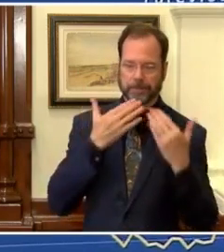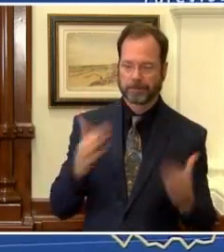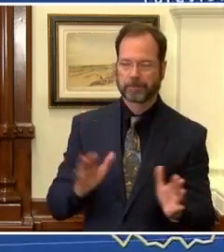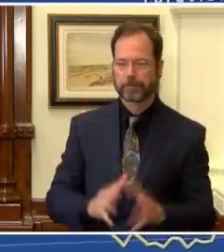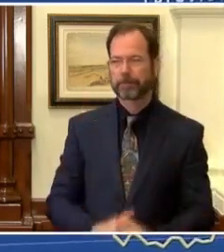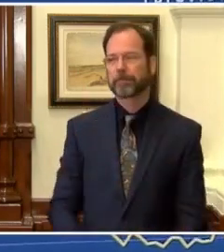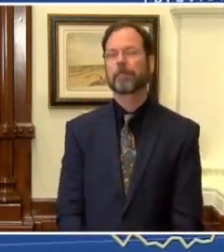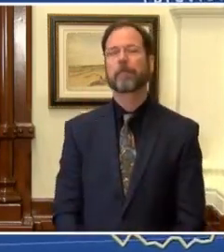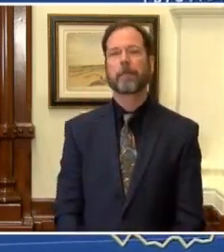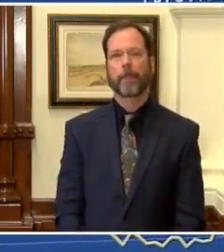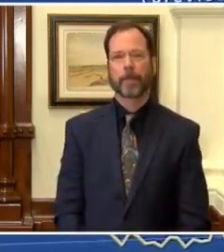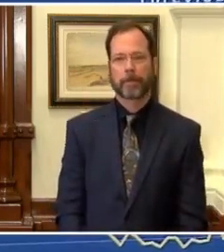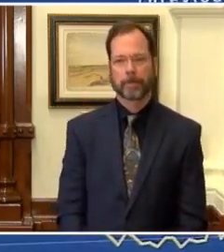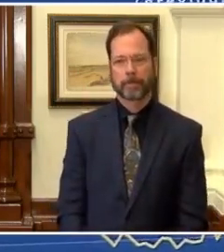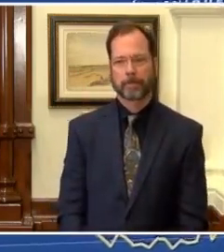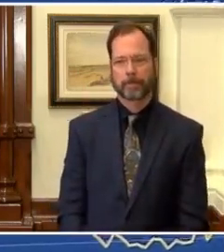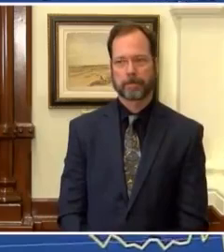CONTAIN THE SPREAD OF COVID-19.